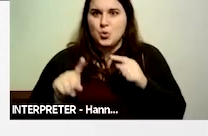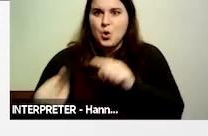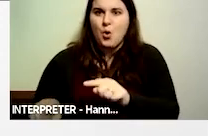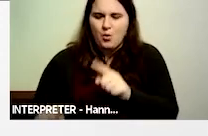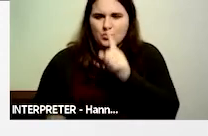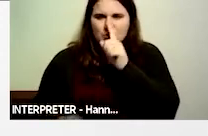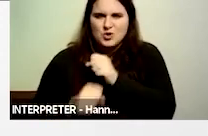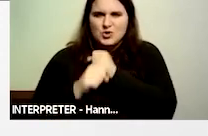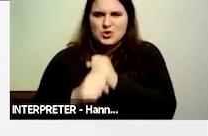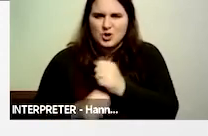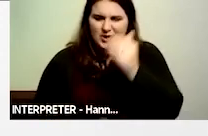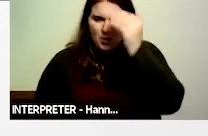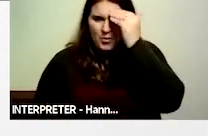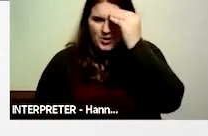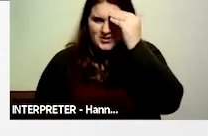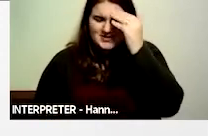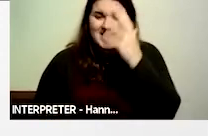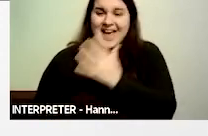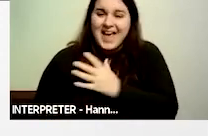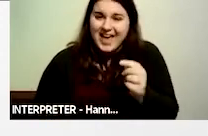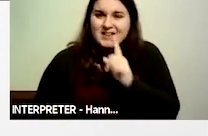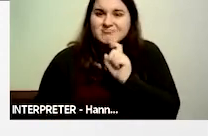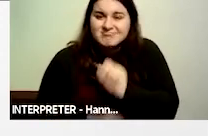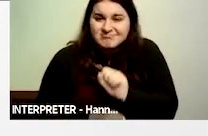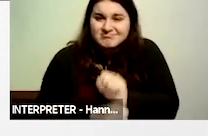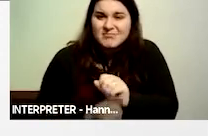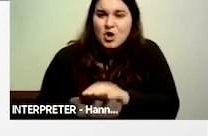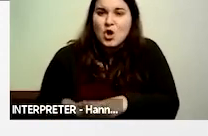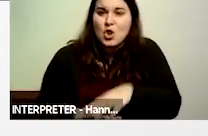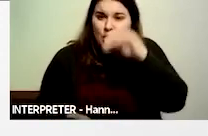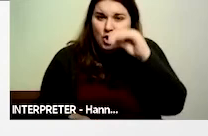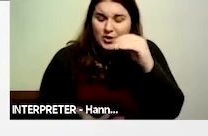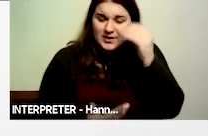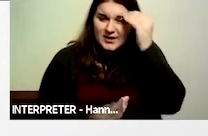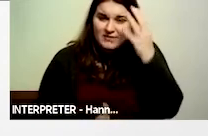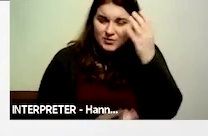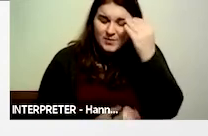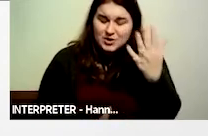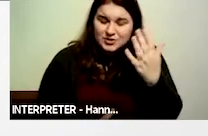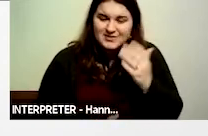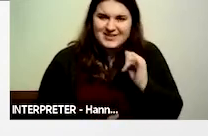they tend to absorb the information and hold on to it better if there's a gamification aspect to it.